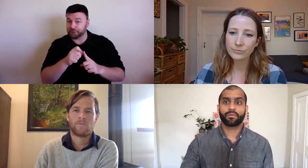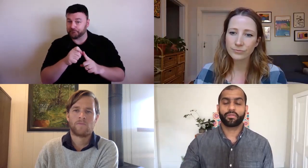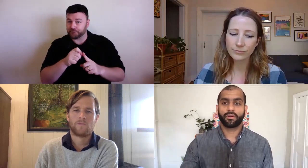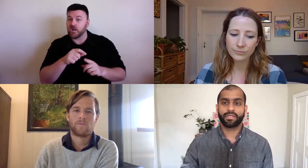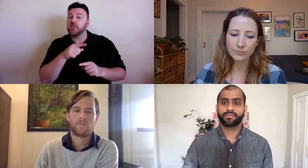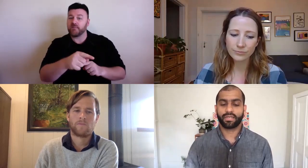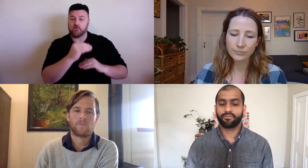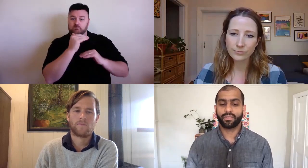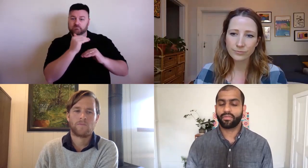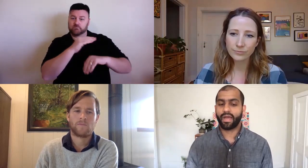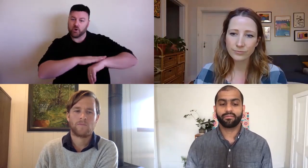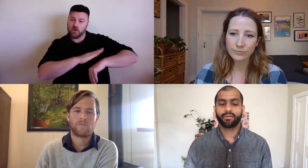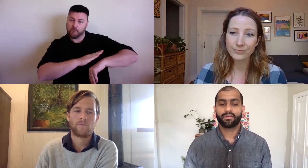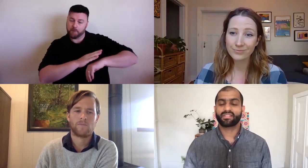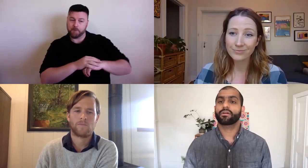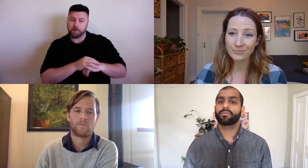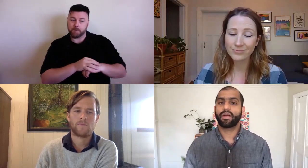the authorities, the Government, that it's not going to be around